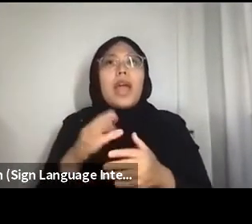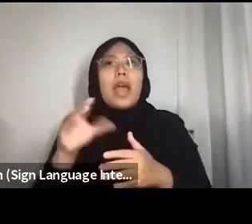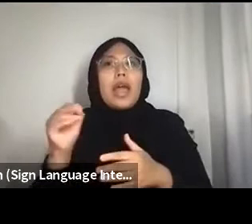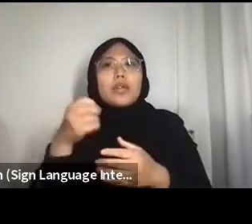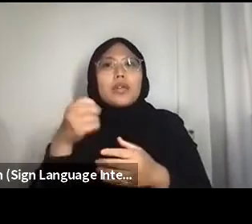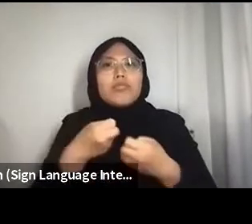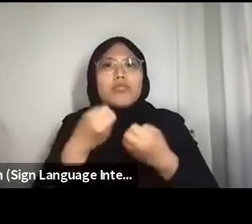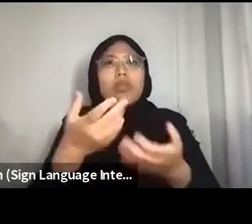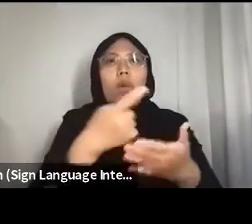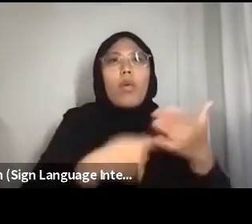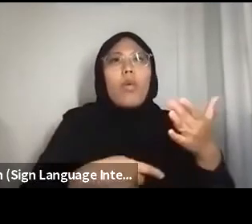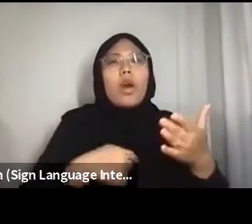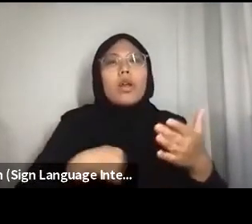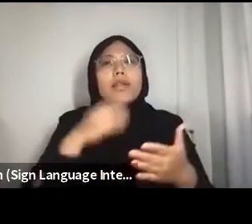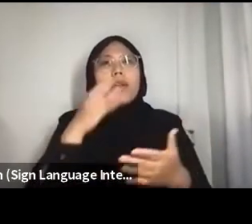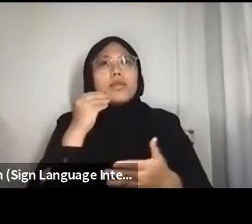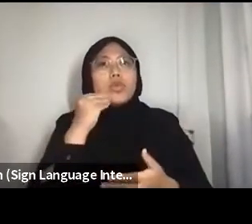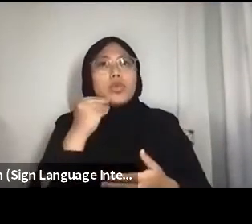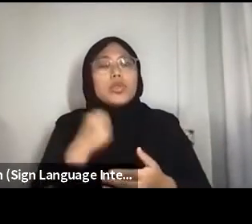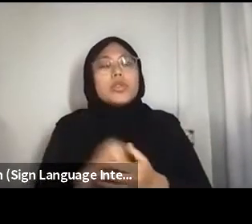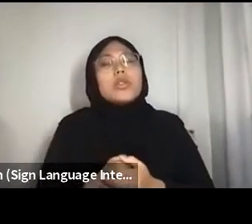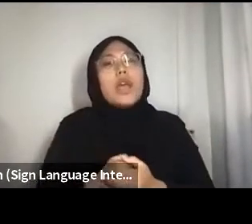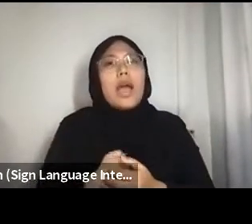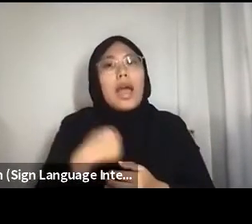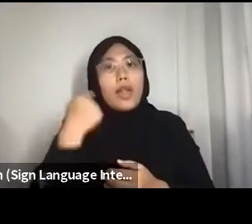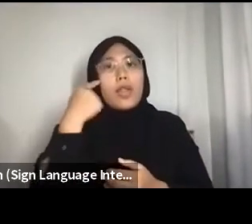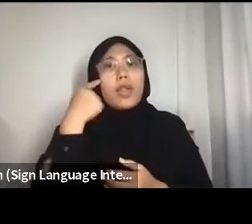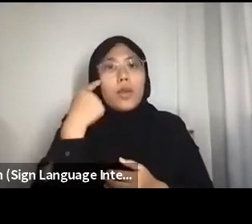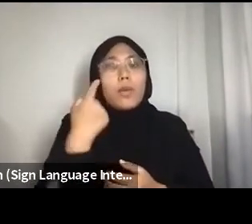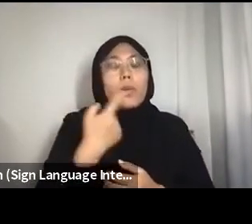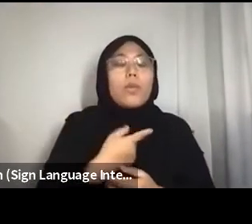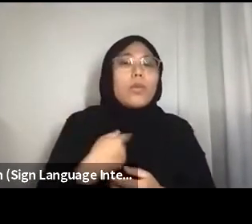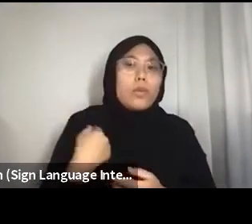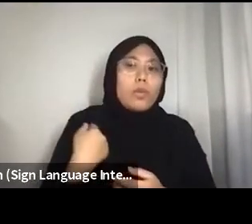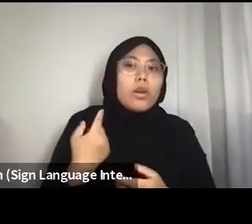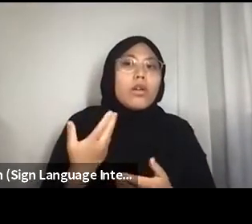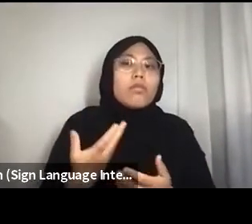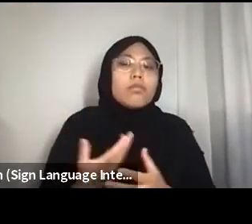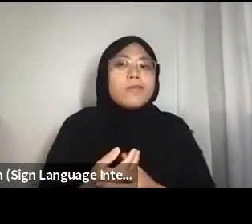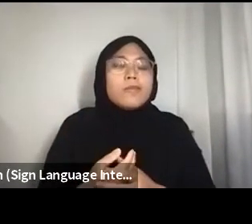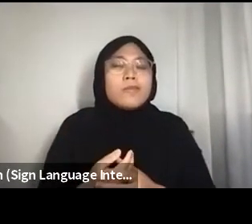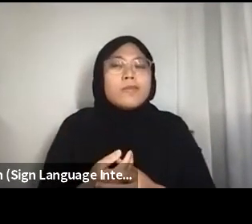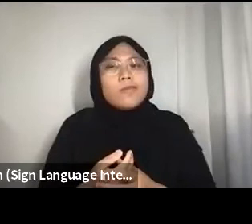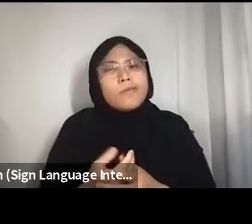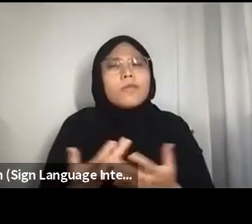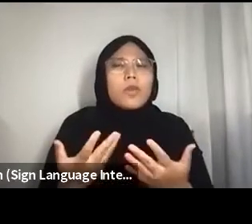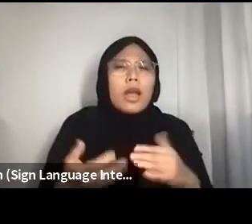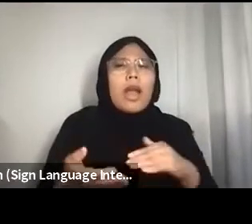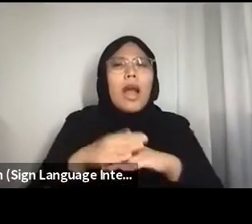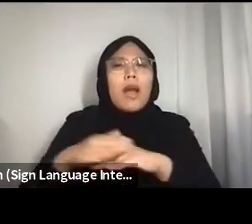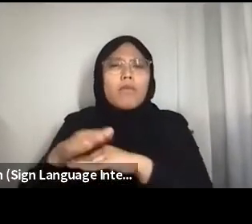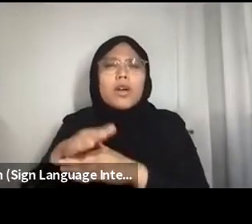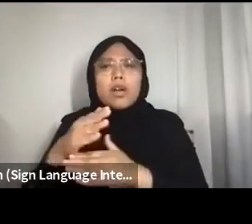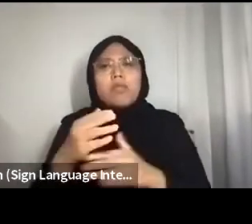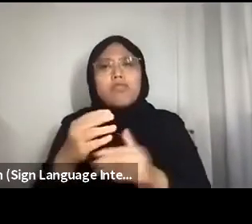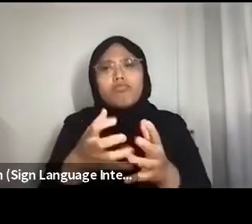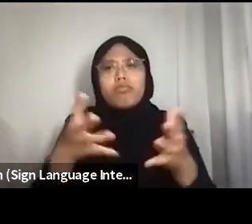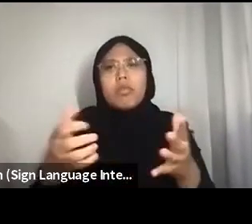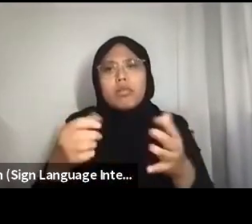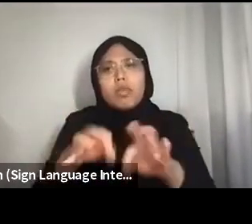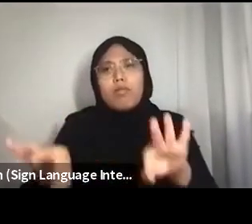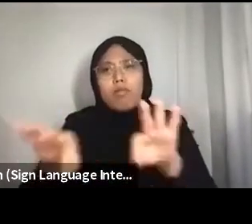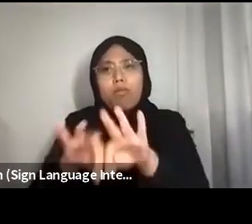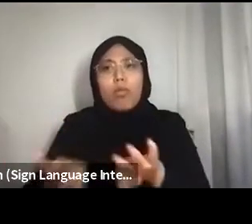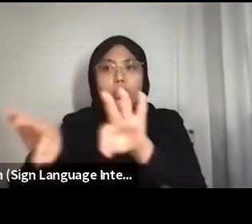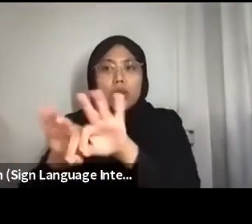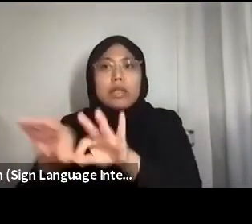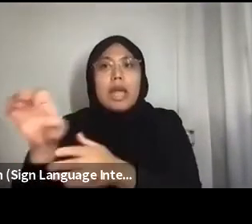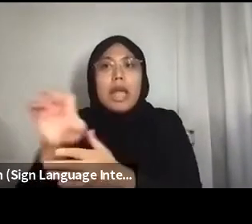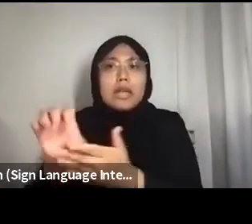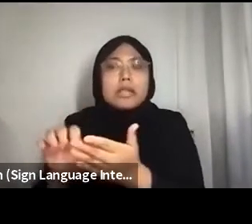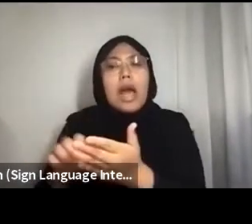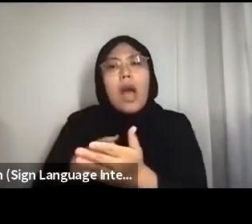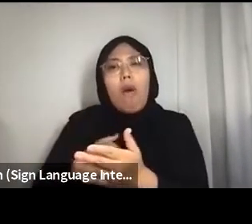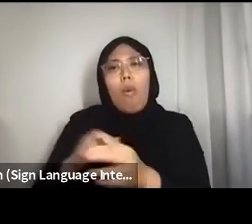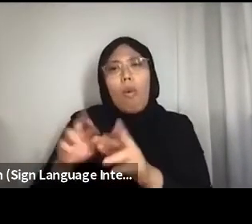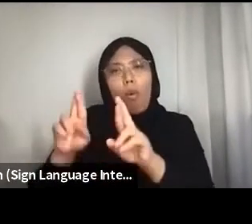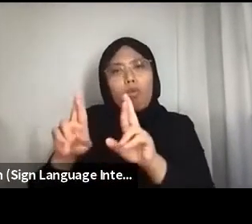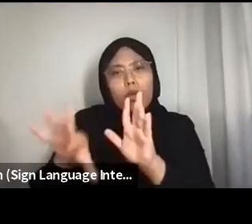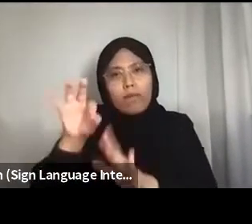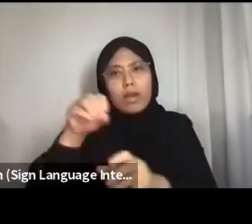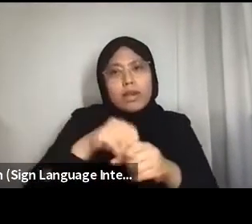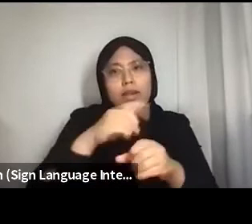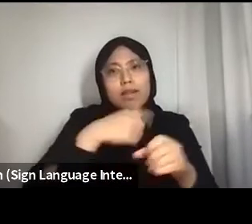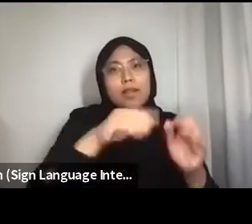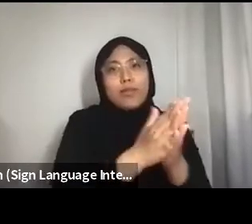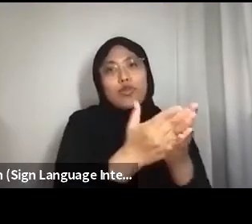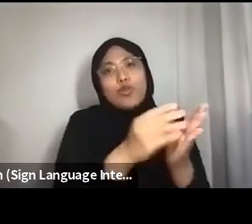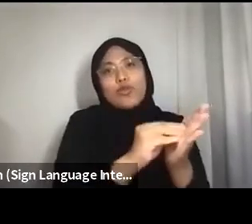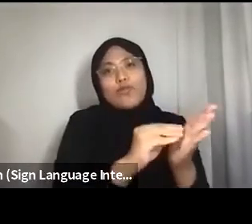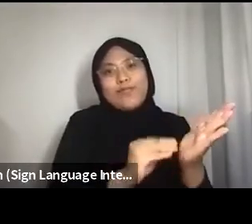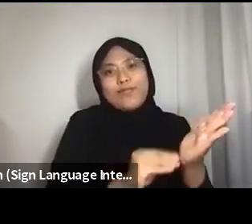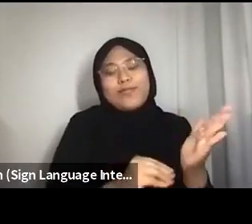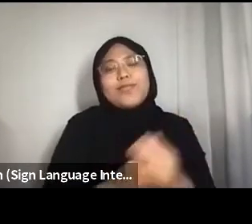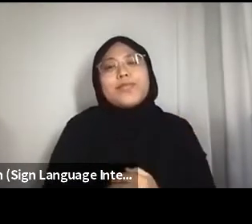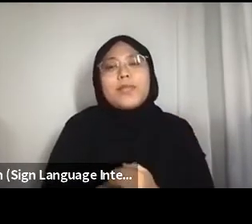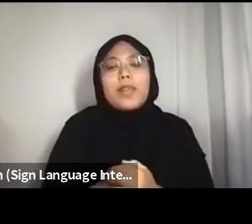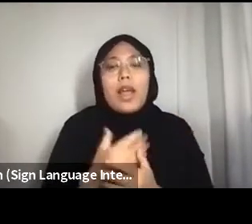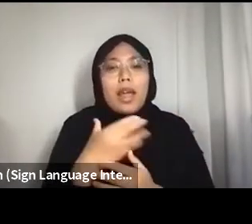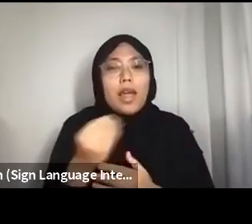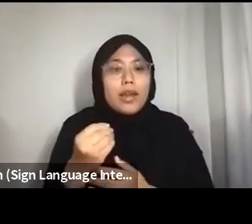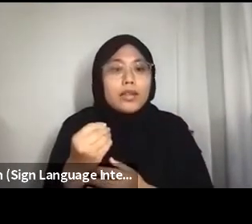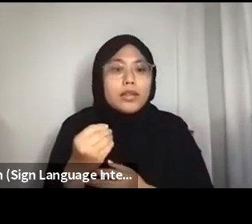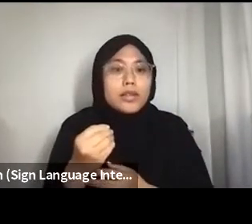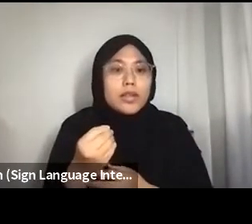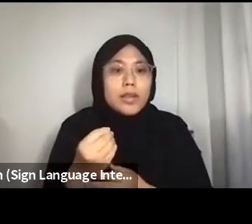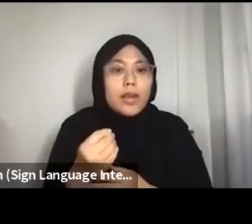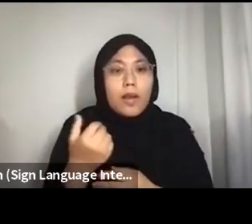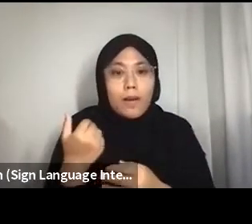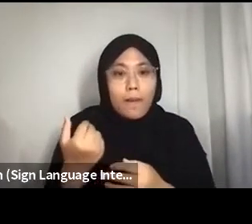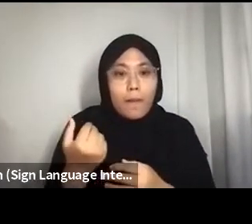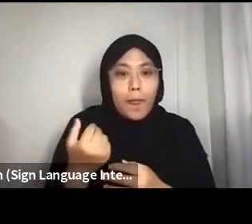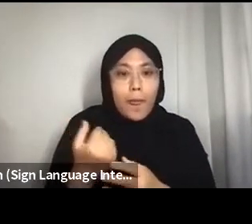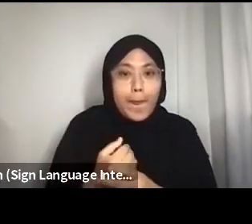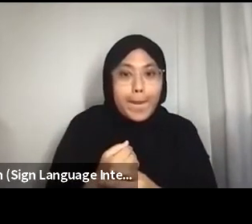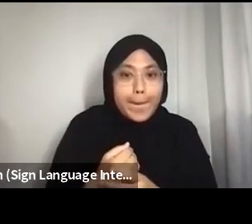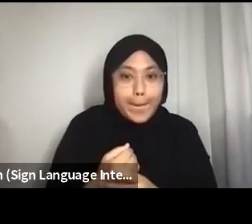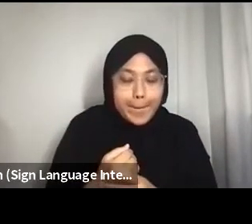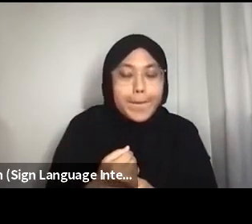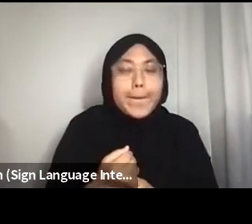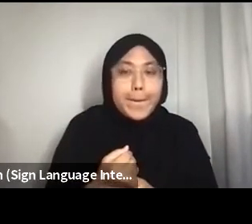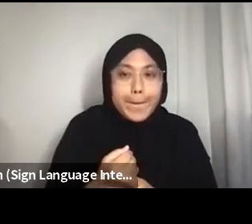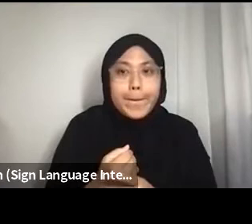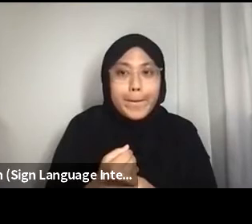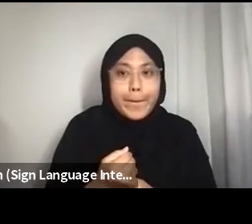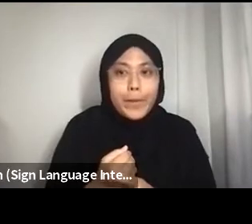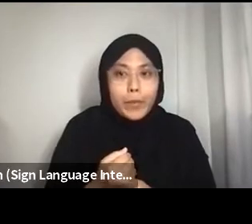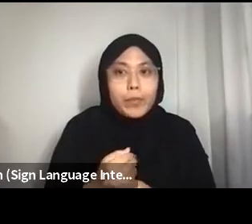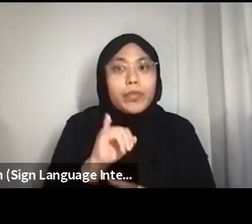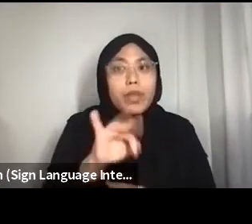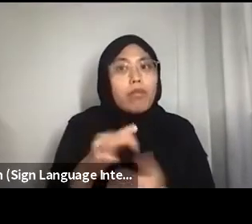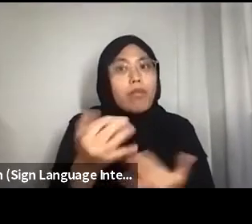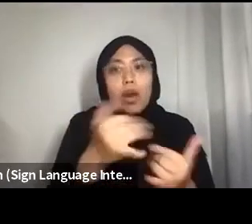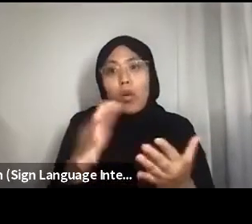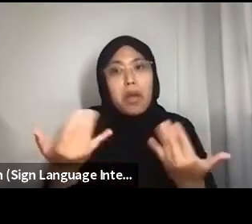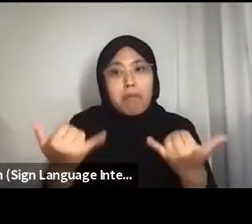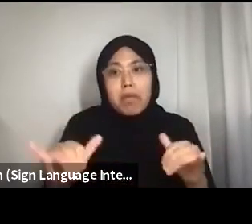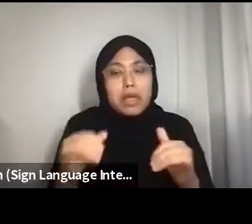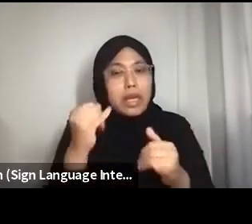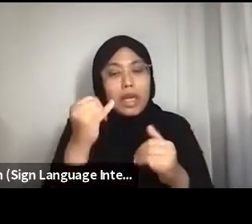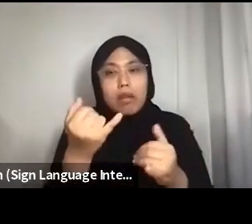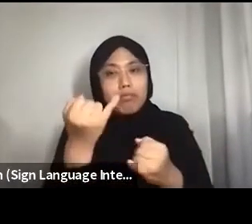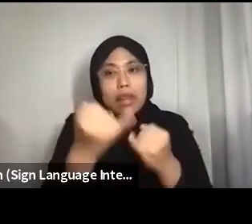I think we have covered quite a lot of the important essays that I hope you'll find in our collection. So maybe if anyone has any last words they would like to say?